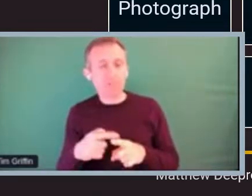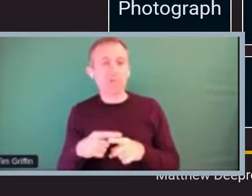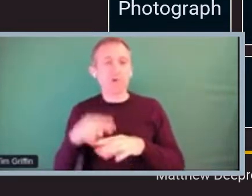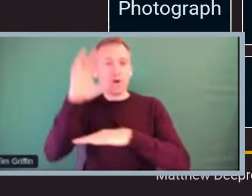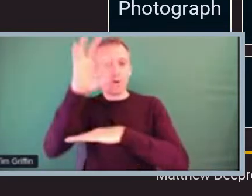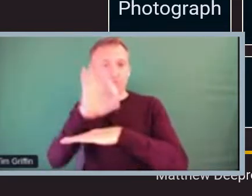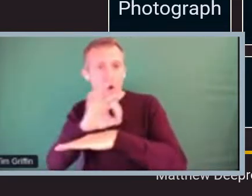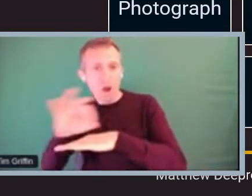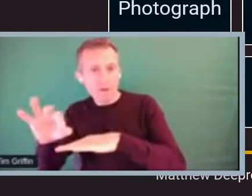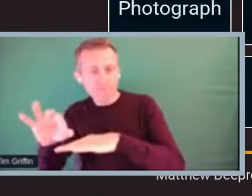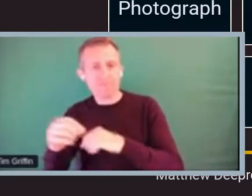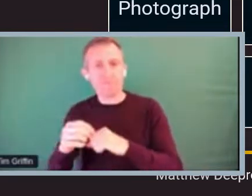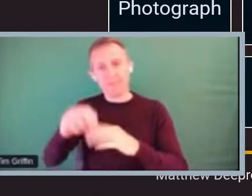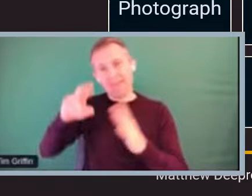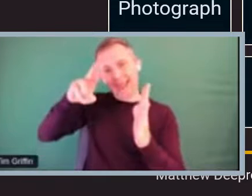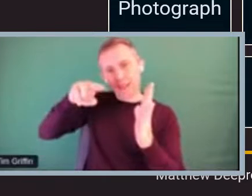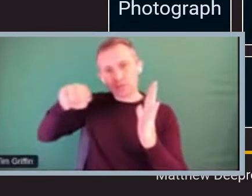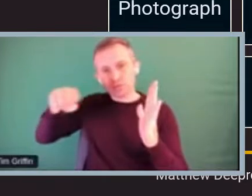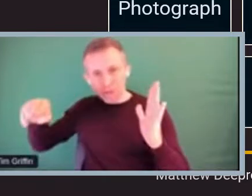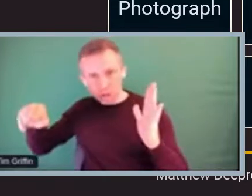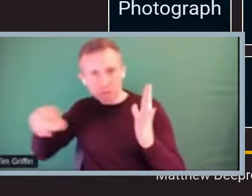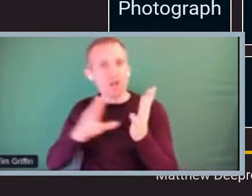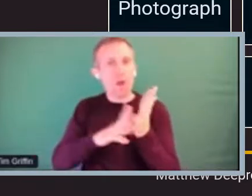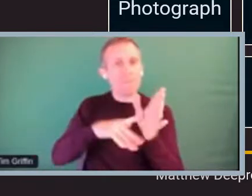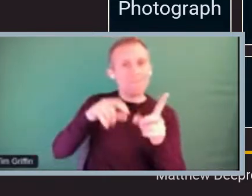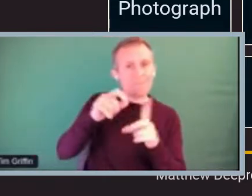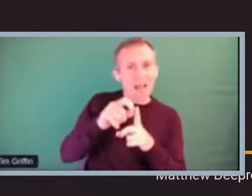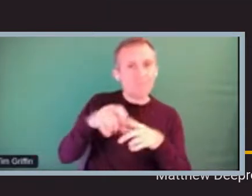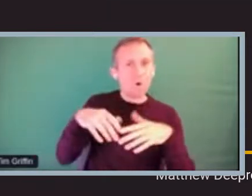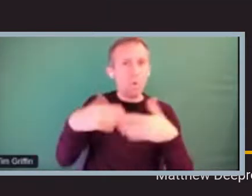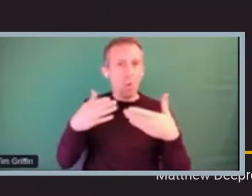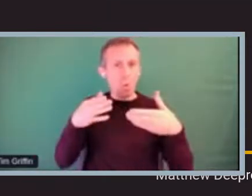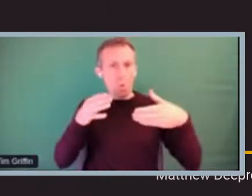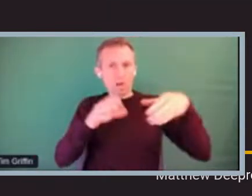Illustrations, Maps, and scientific images such as circuit diagrams.